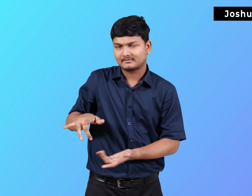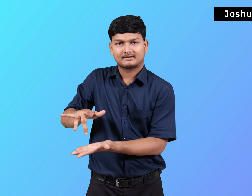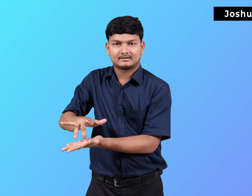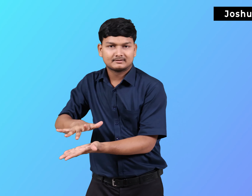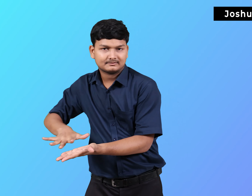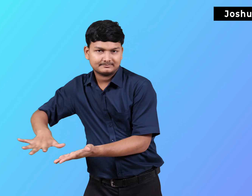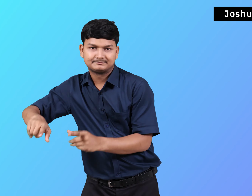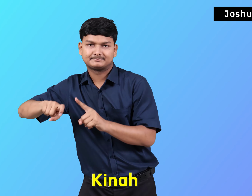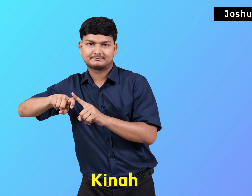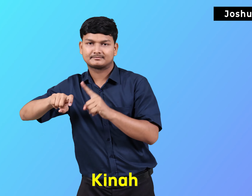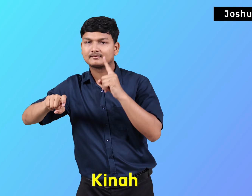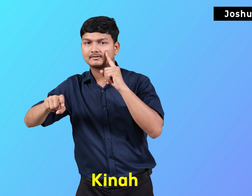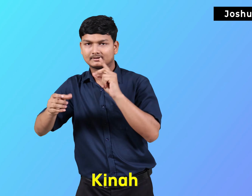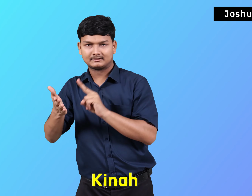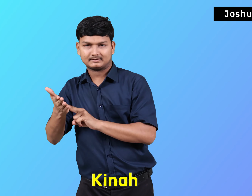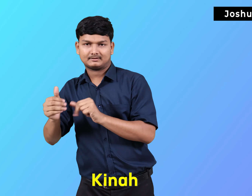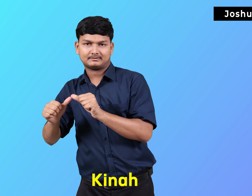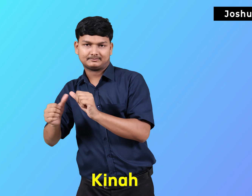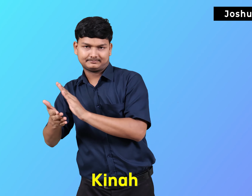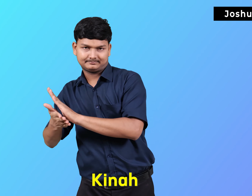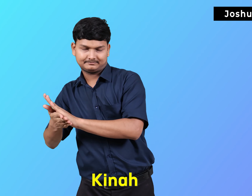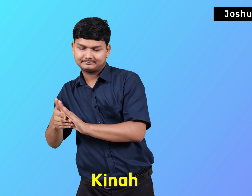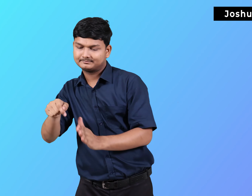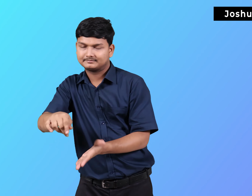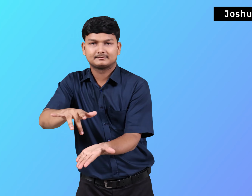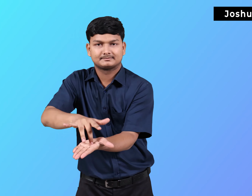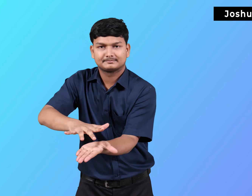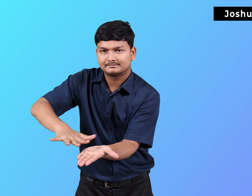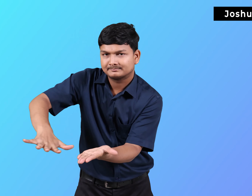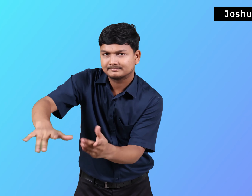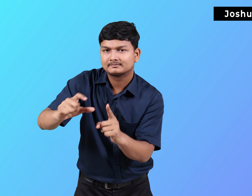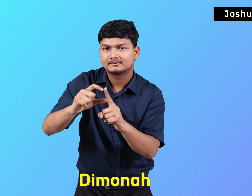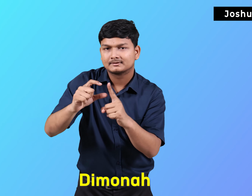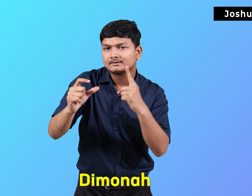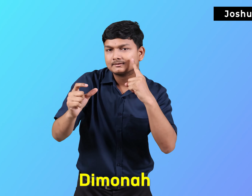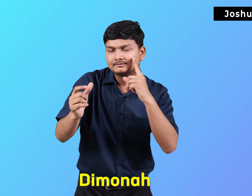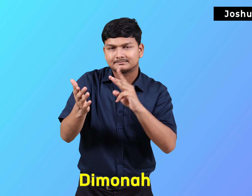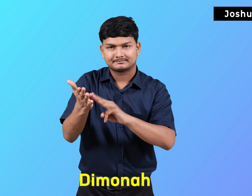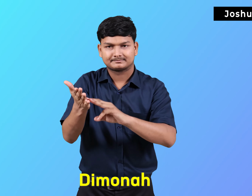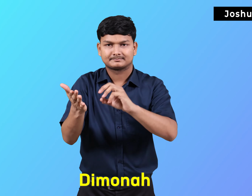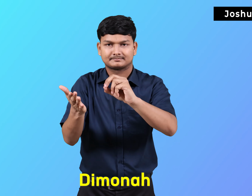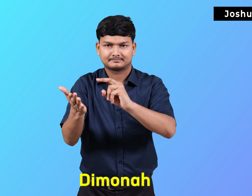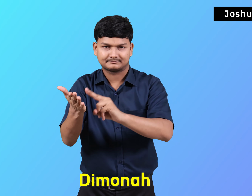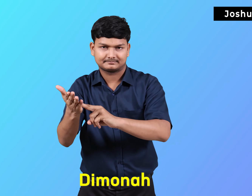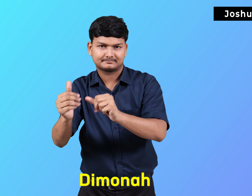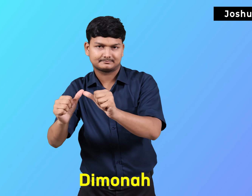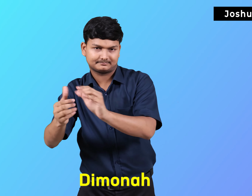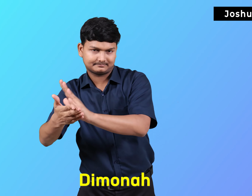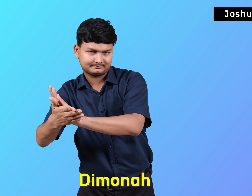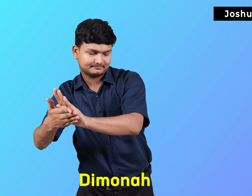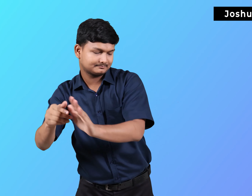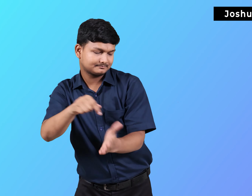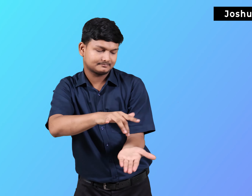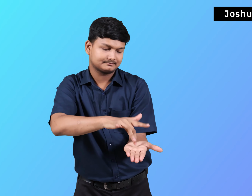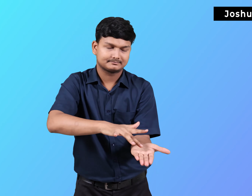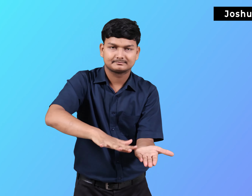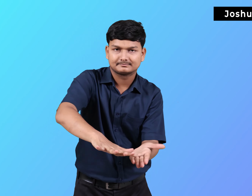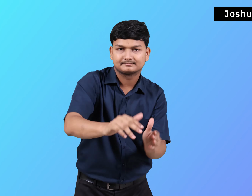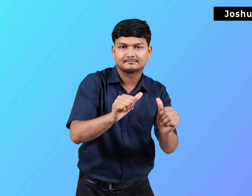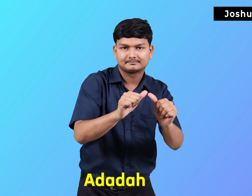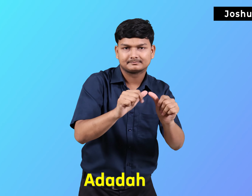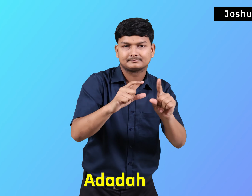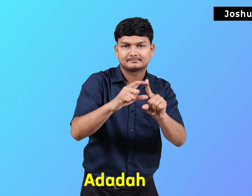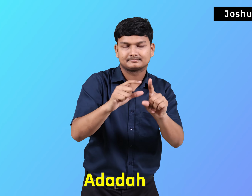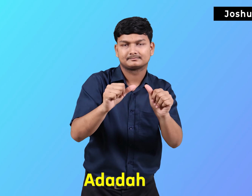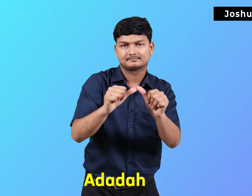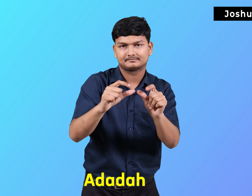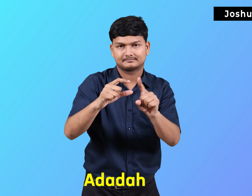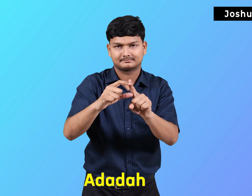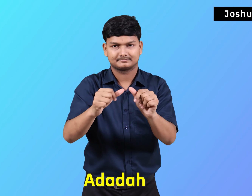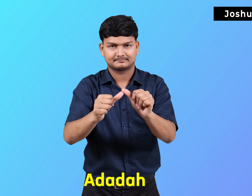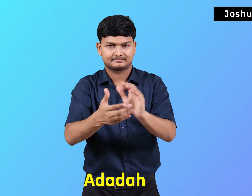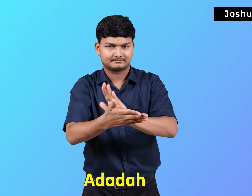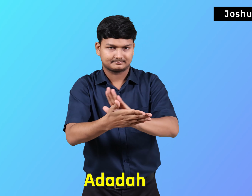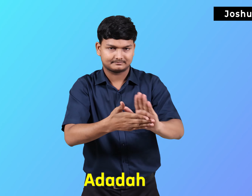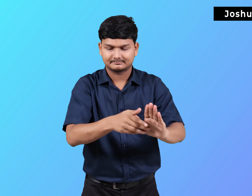Kinah, Dimonah, Adadah,